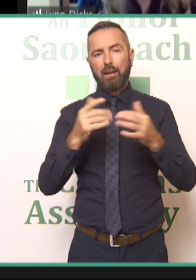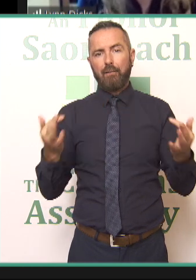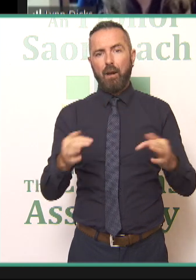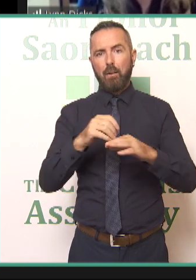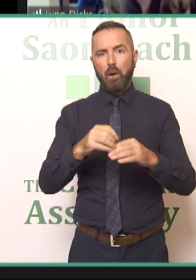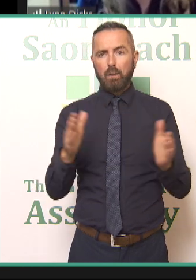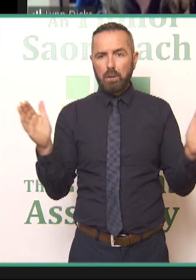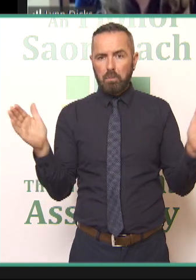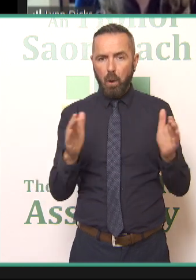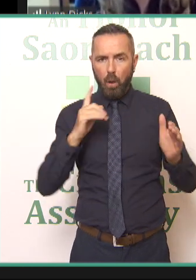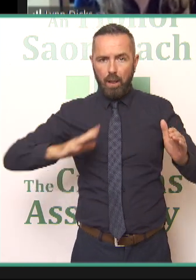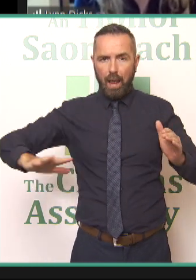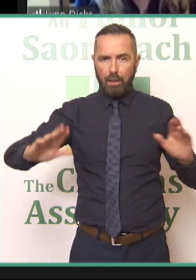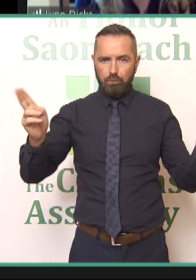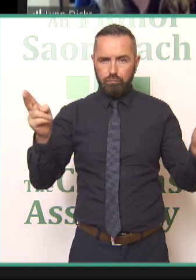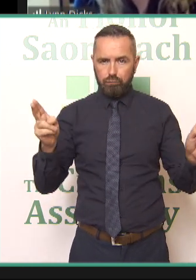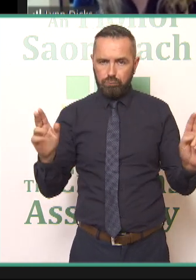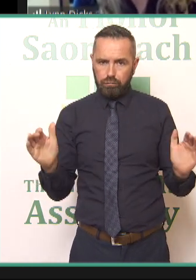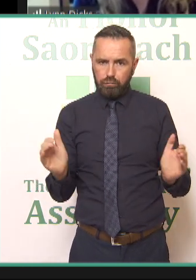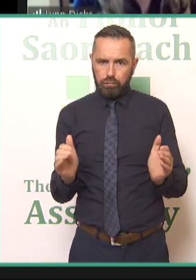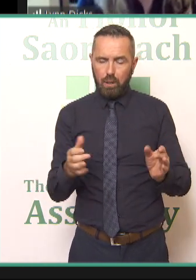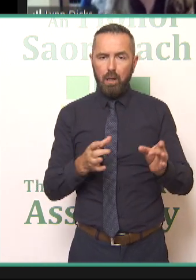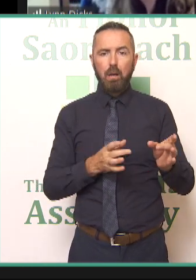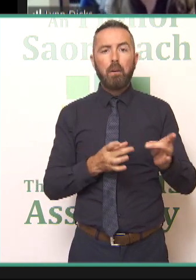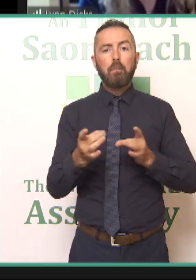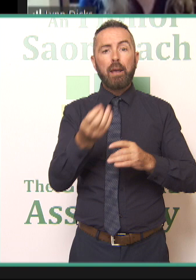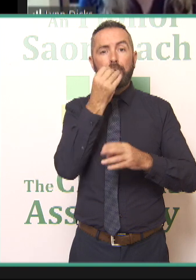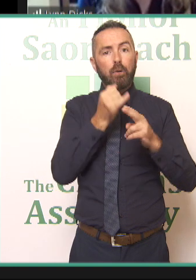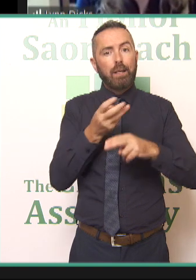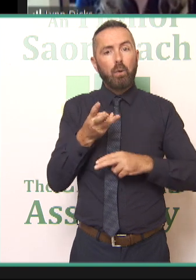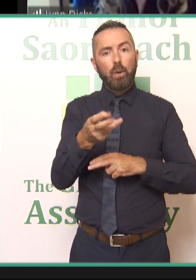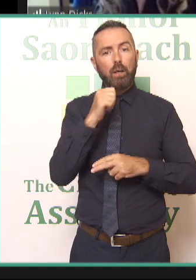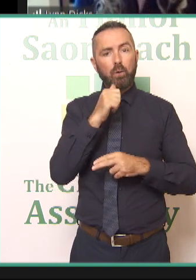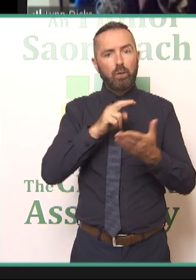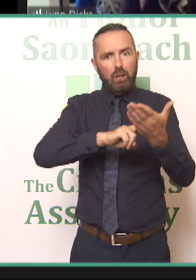footprint of land to produce food in a way that doesn't continually degrade land and